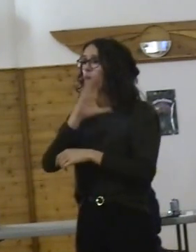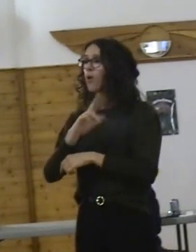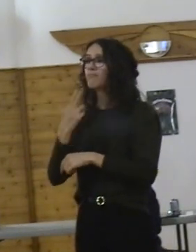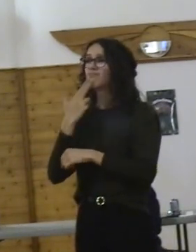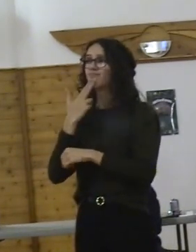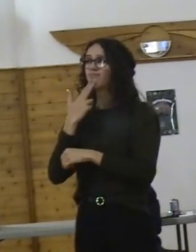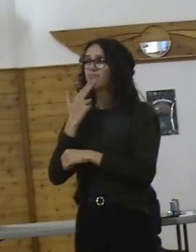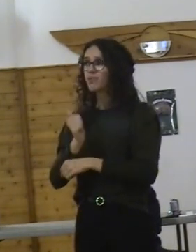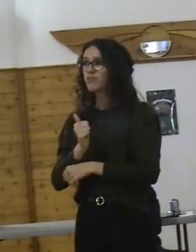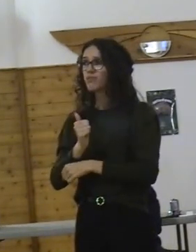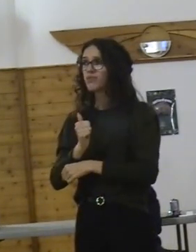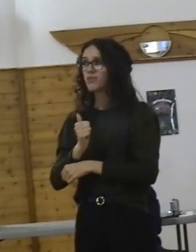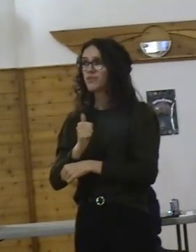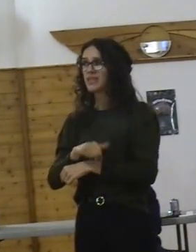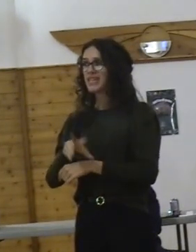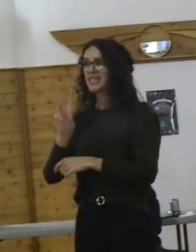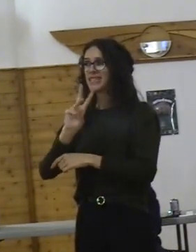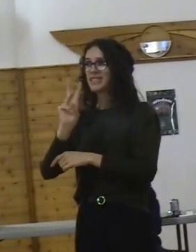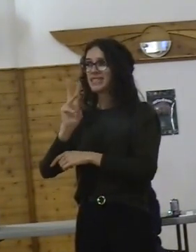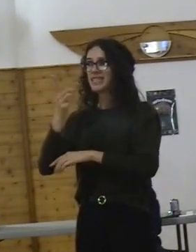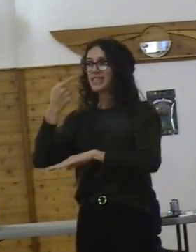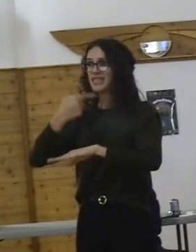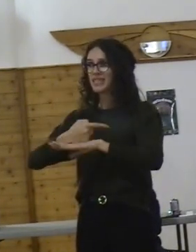So I'd like you to welcome Sukerabu and their partner.